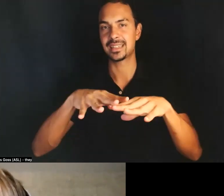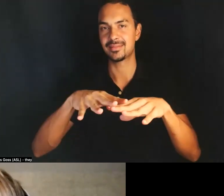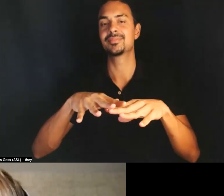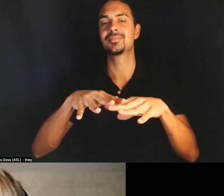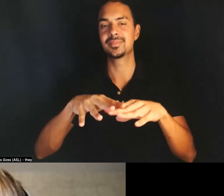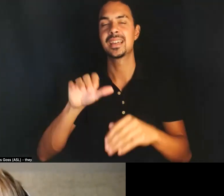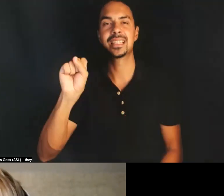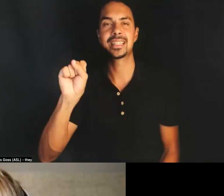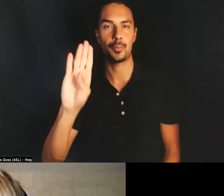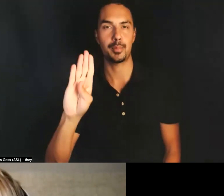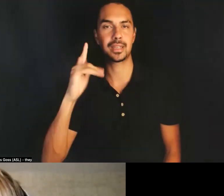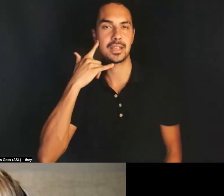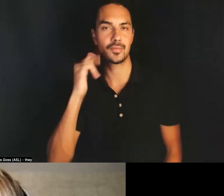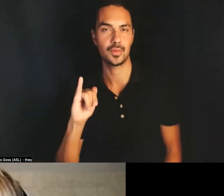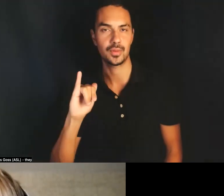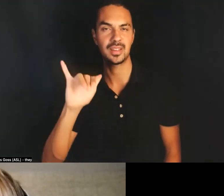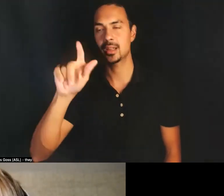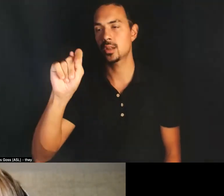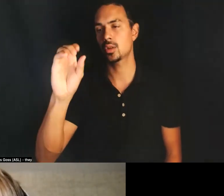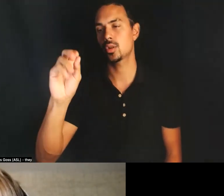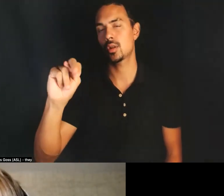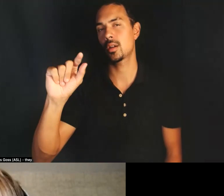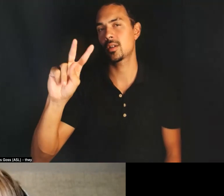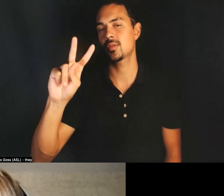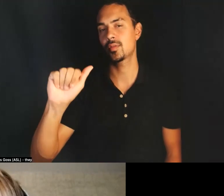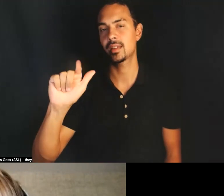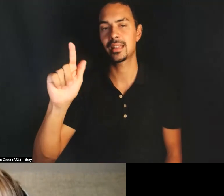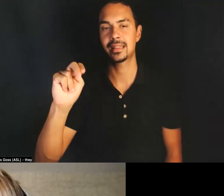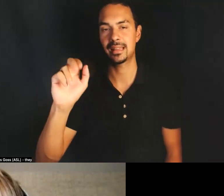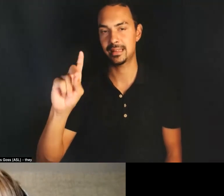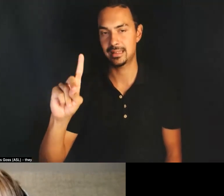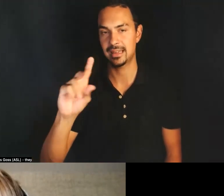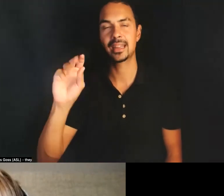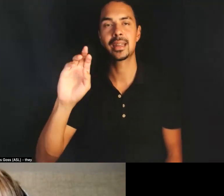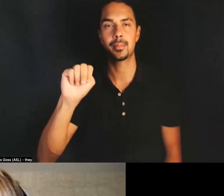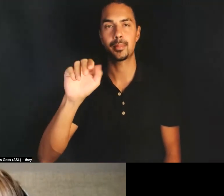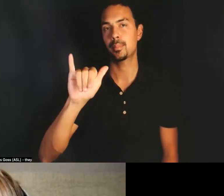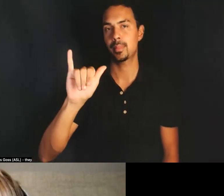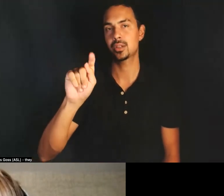Ramaytush land, commonly referred to as South Beach, California, and Tongva land, commonly referred to as Los